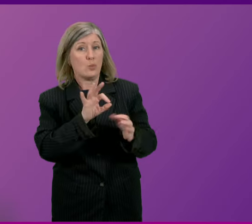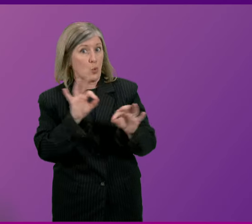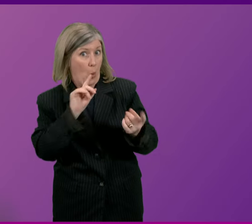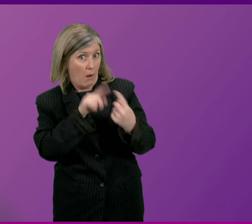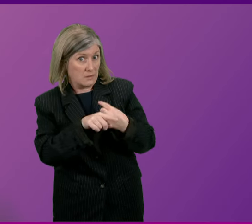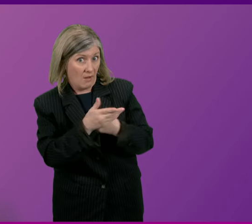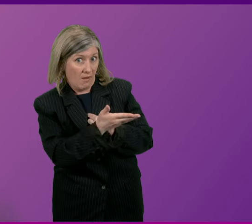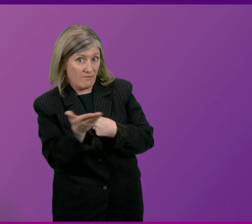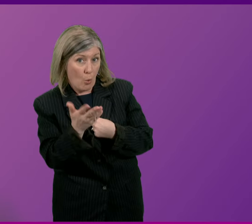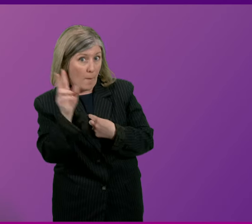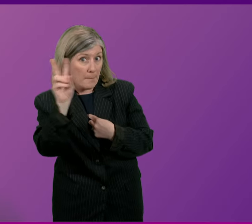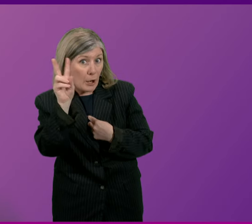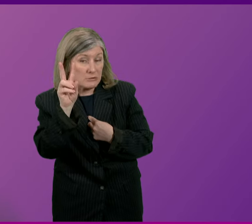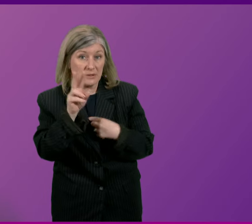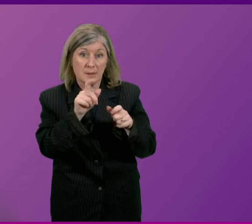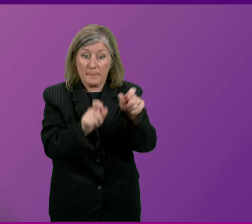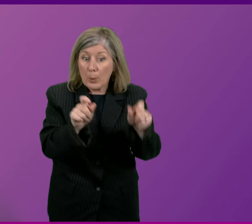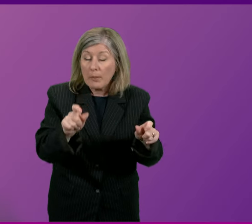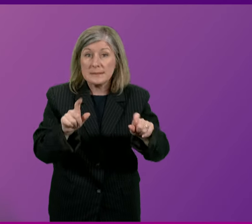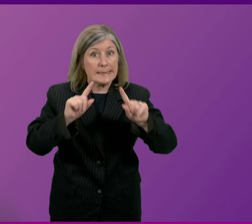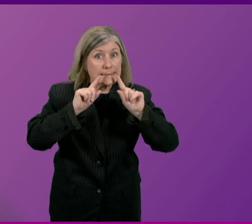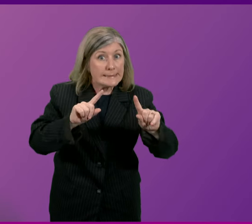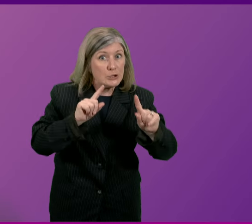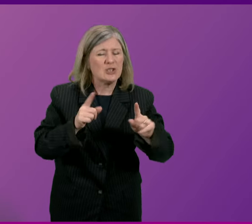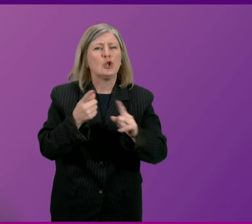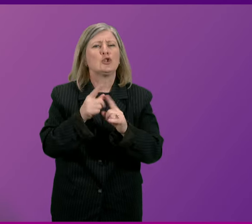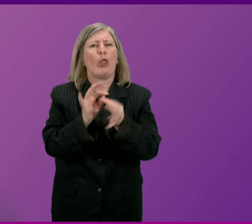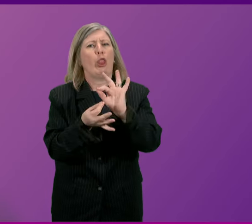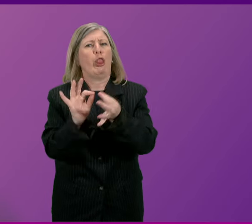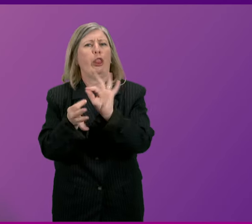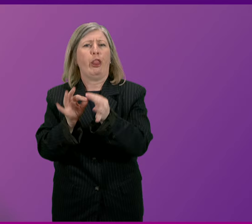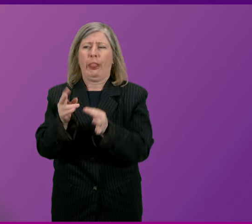pupils and teachers in Glasgow, only obfuscation.